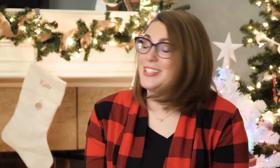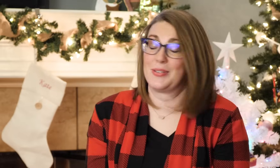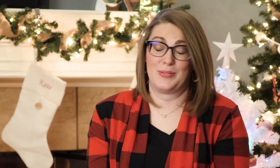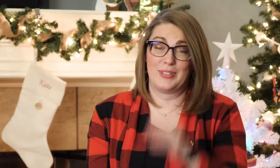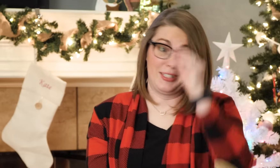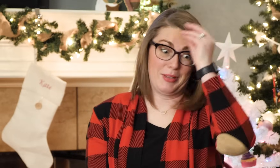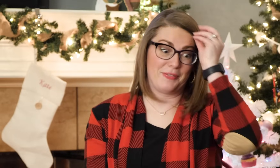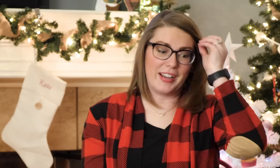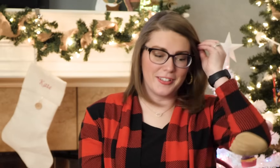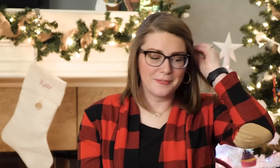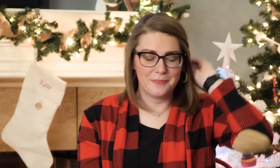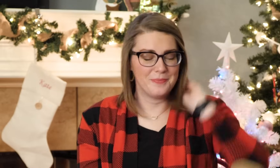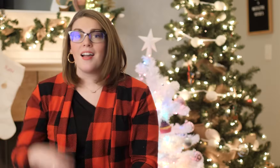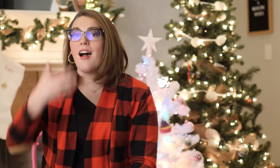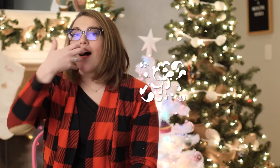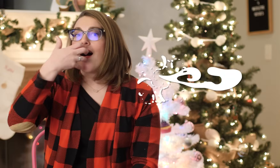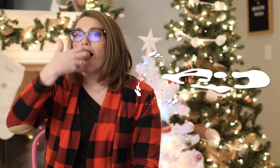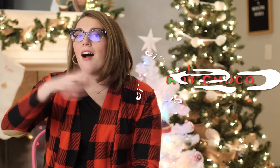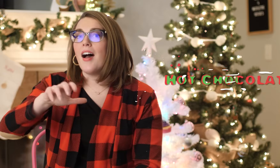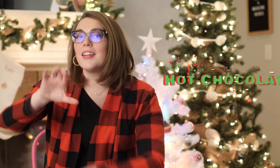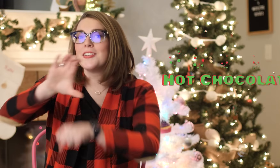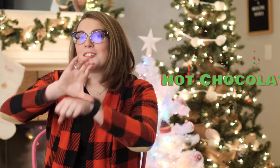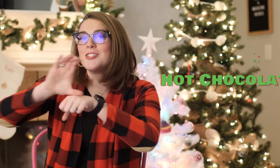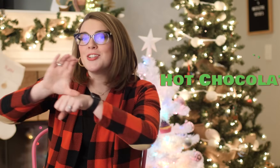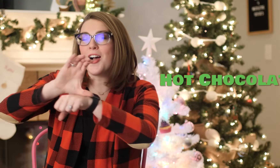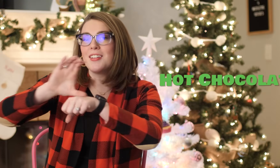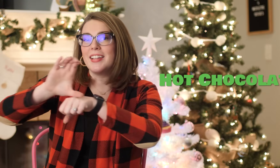It's a really big fire. HOT CHOCOLATE